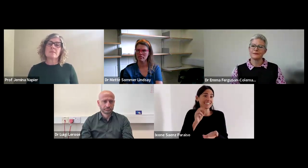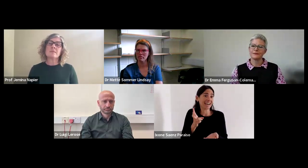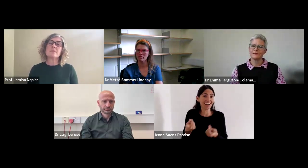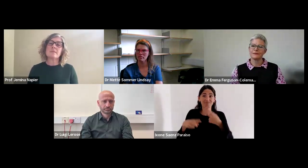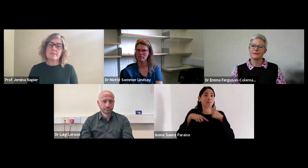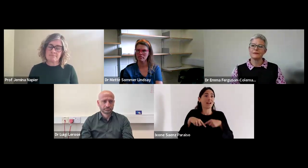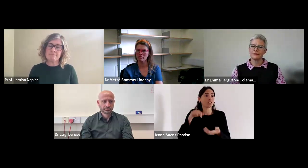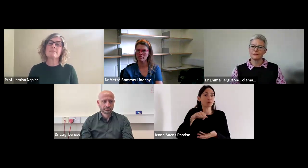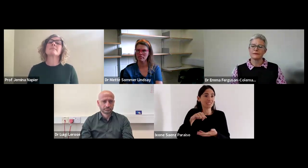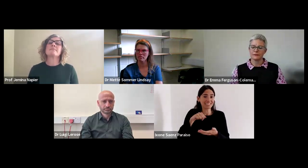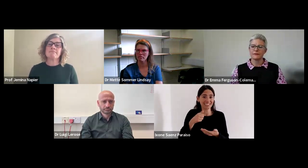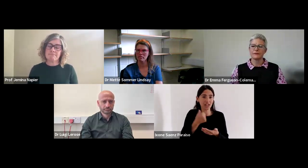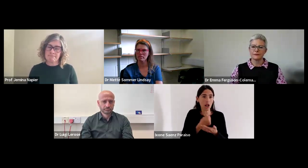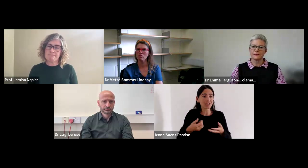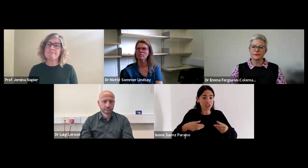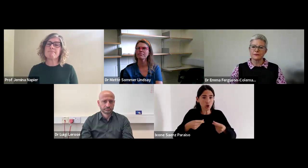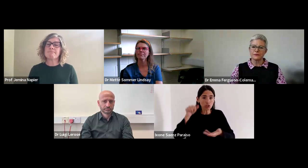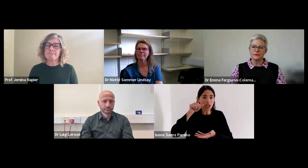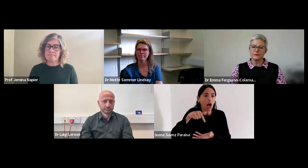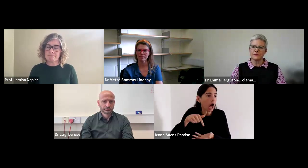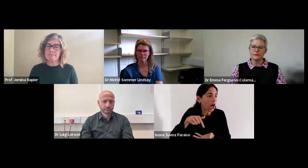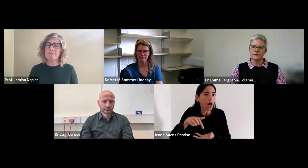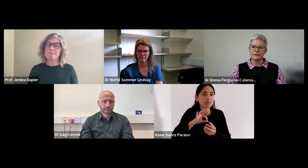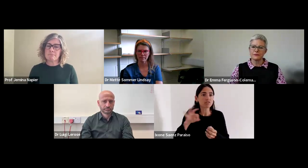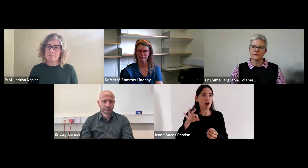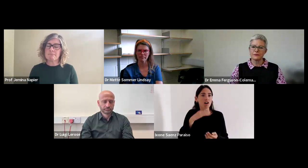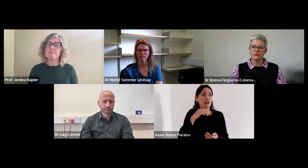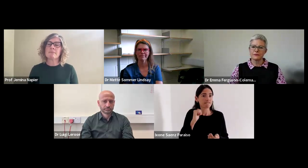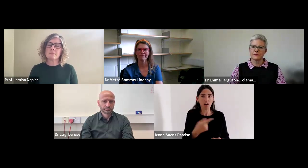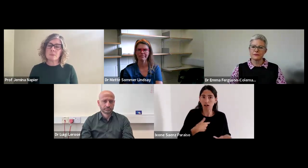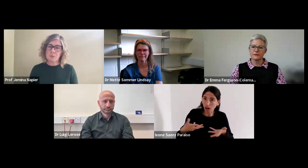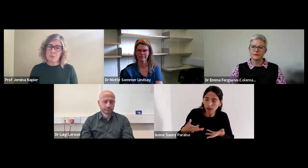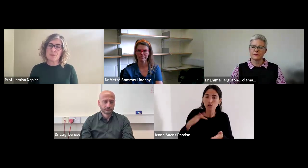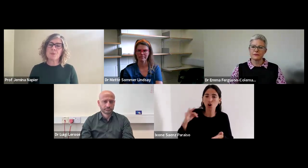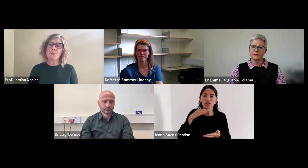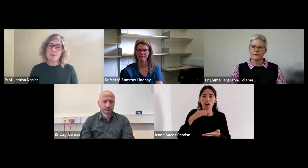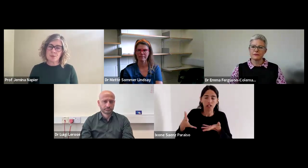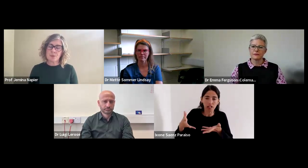the panel already. Budgeting again - it always goes back to budgeting, a lack of resources,